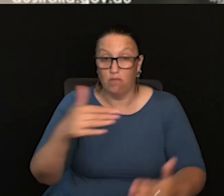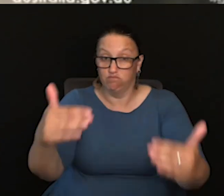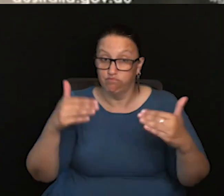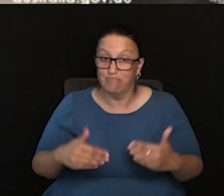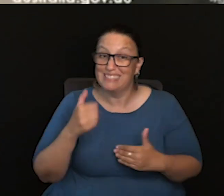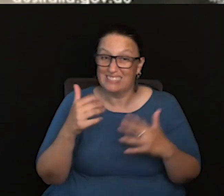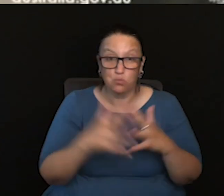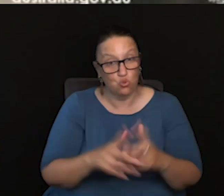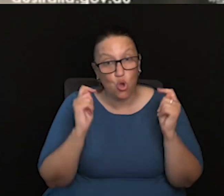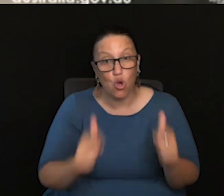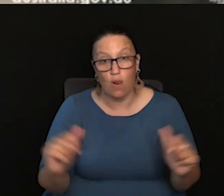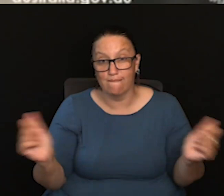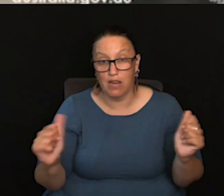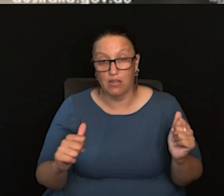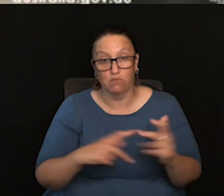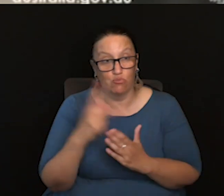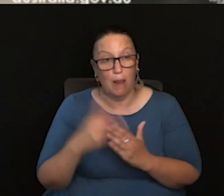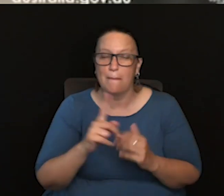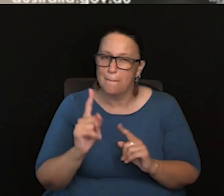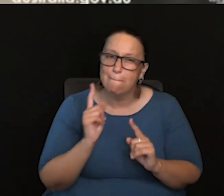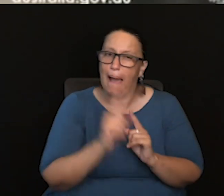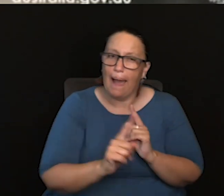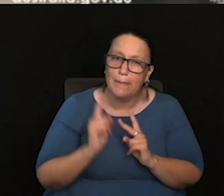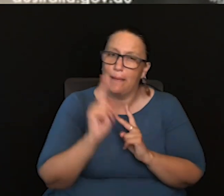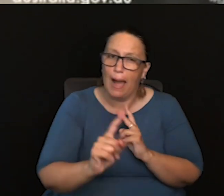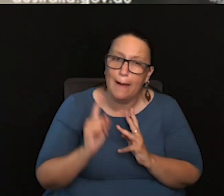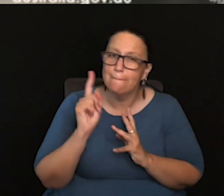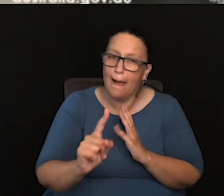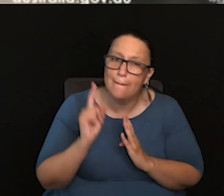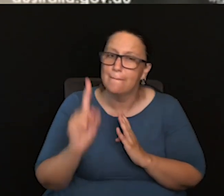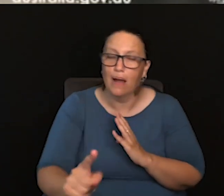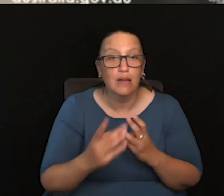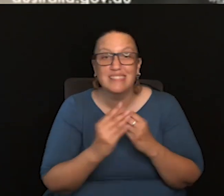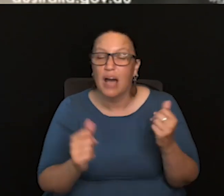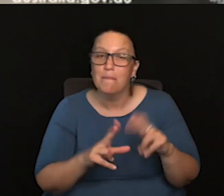not provided consent for their loved ones to take up the booster.